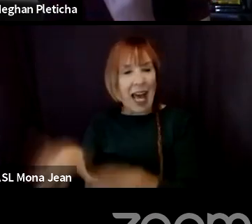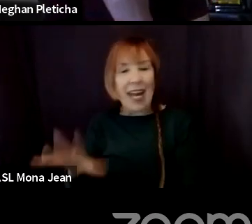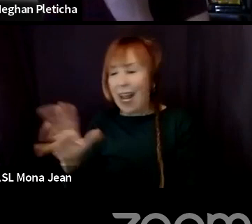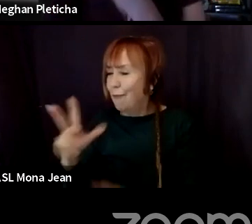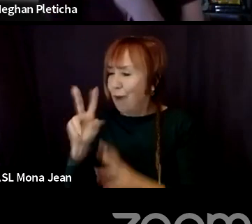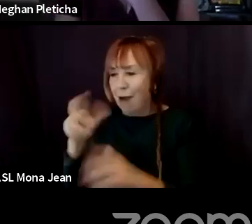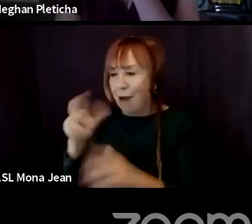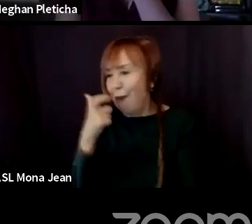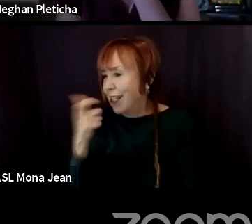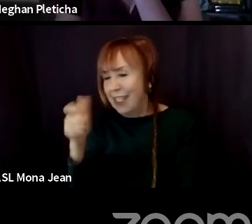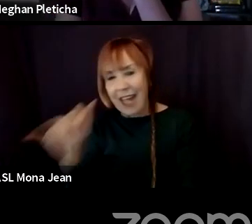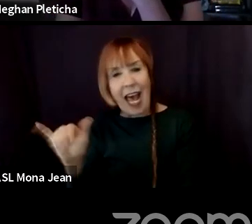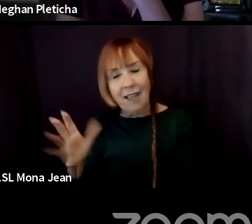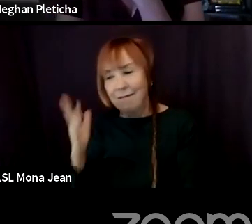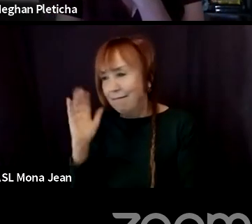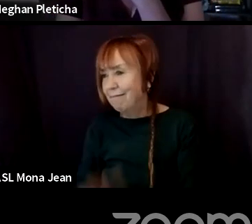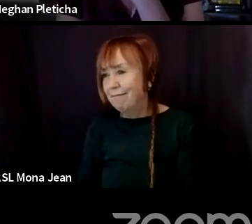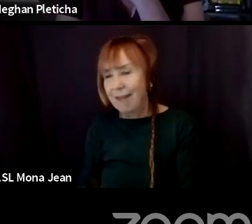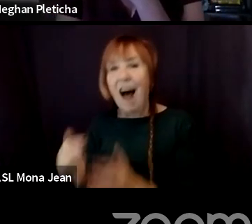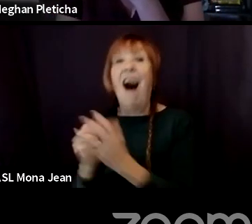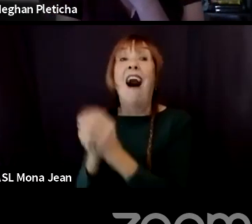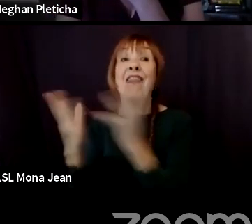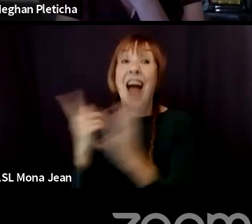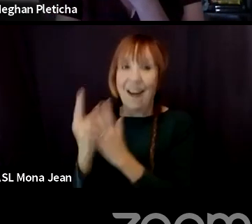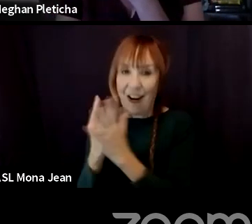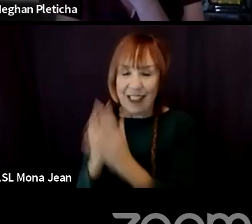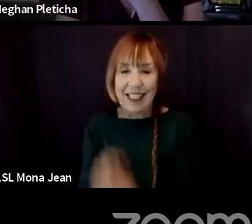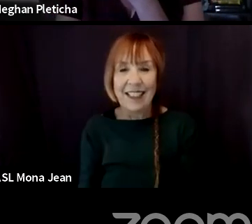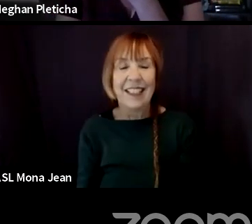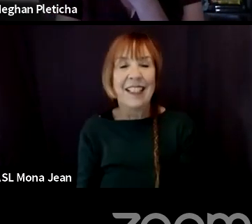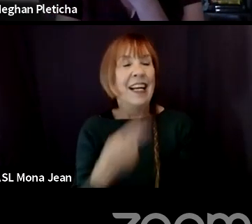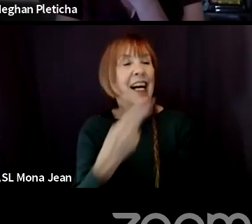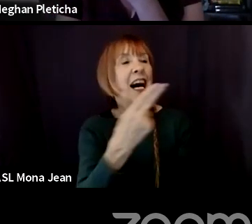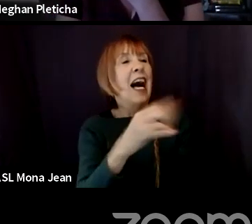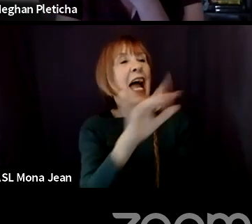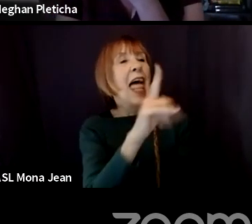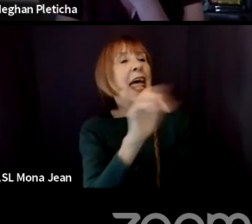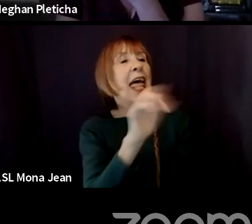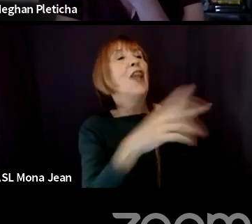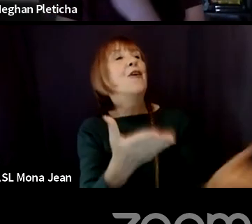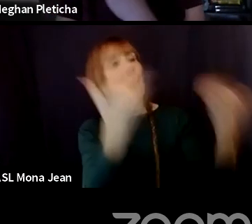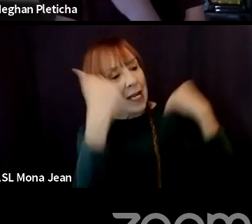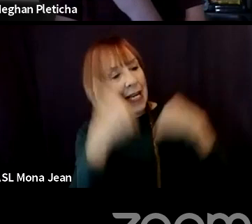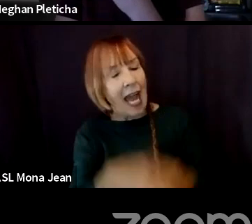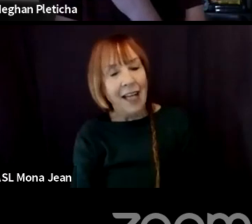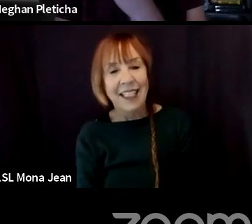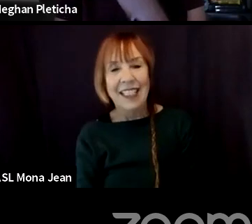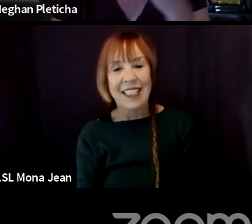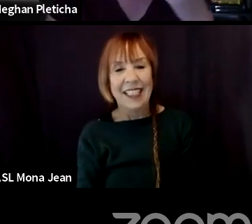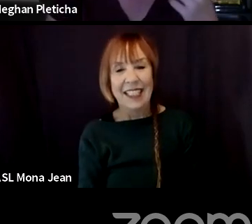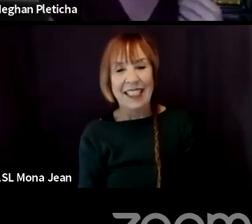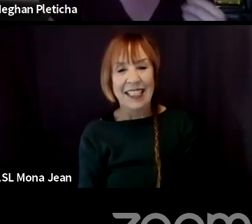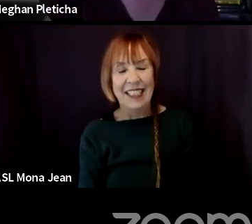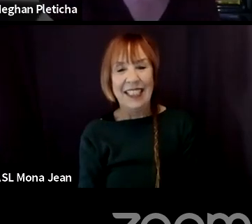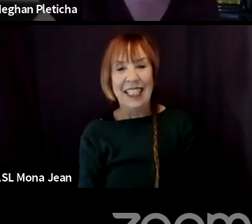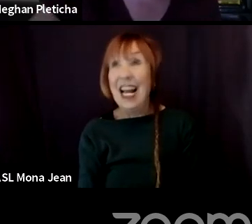Nice. All right, Hilliard, give it to us. What's your good, your bad and your shameless? I feel a podcast coming on.